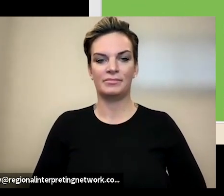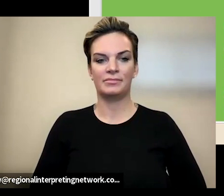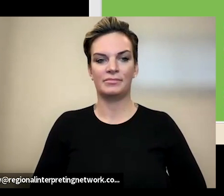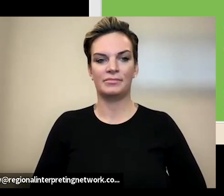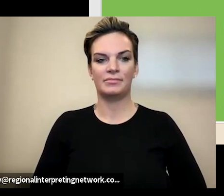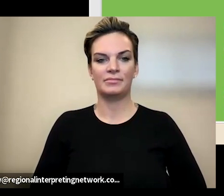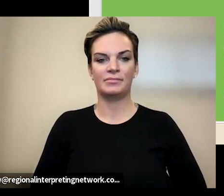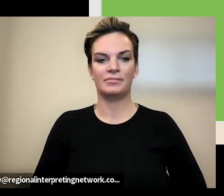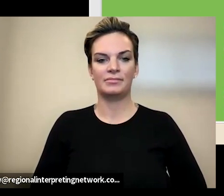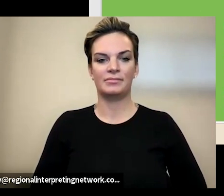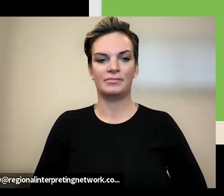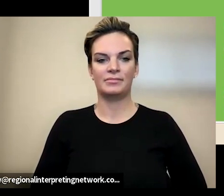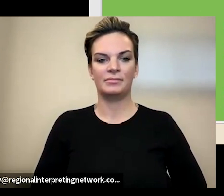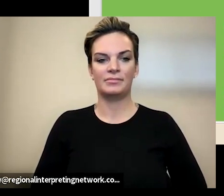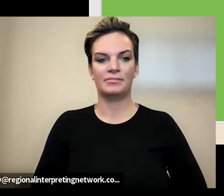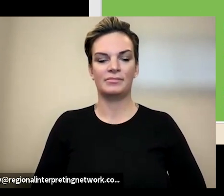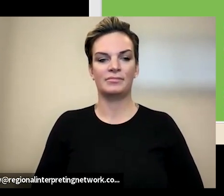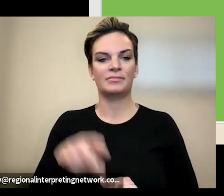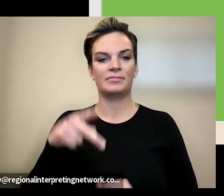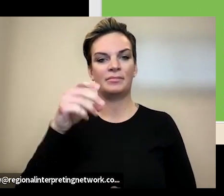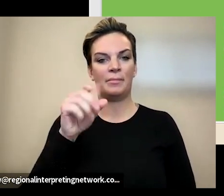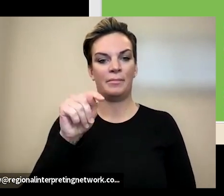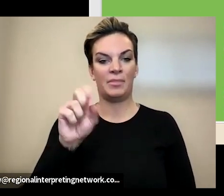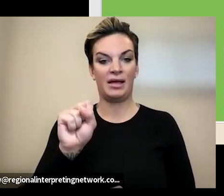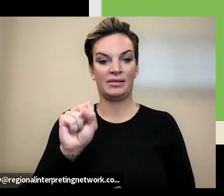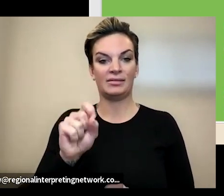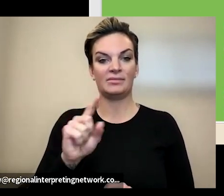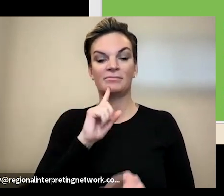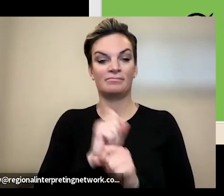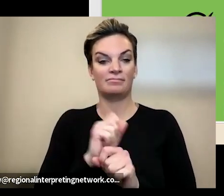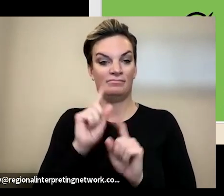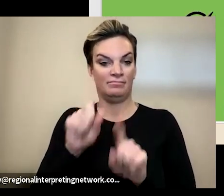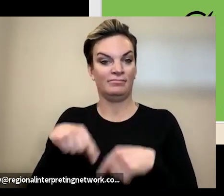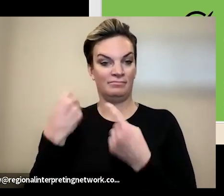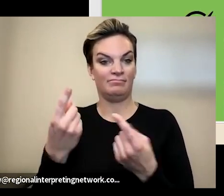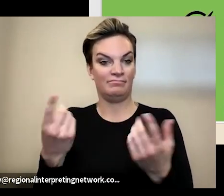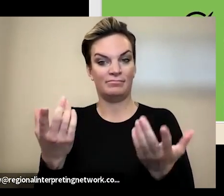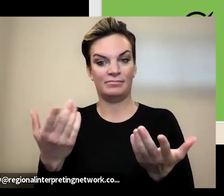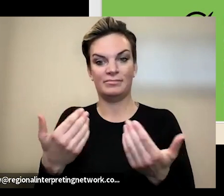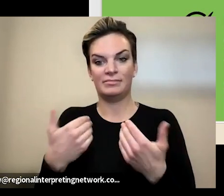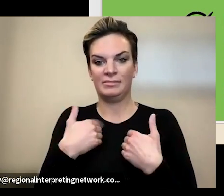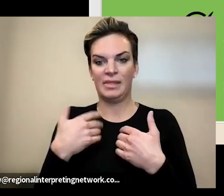All right, so POTS has been around for quite some time but public awareness